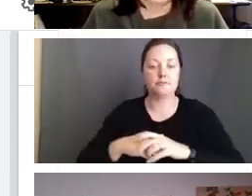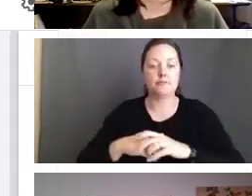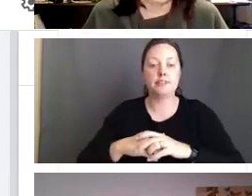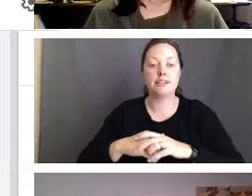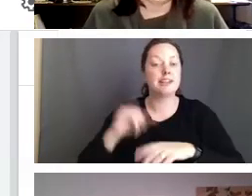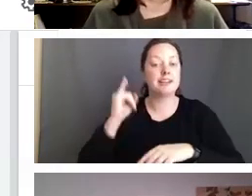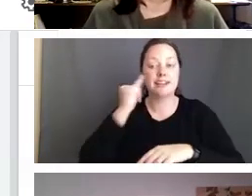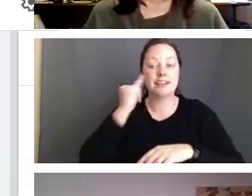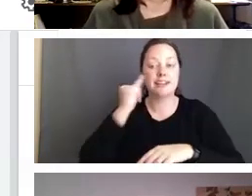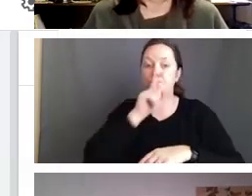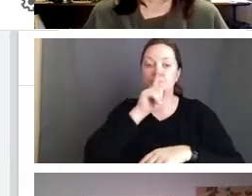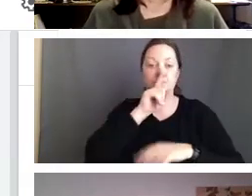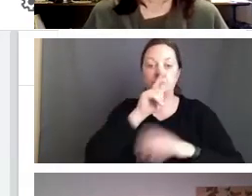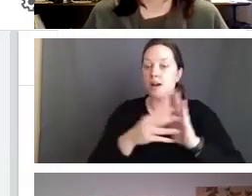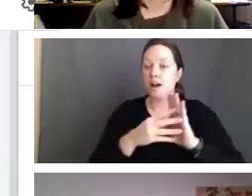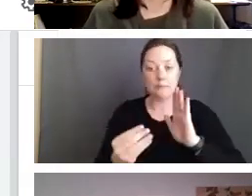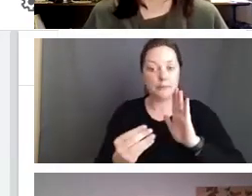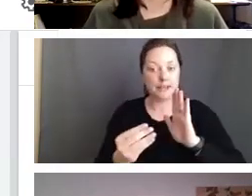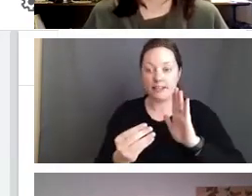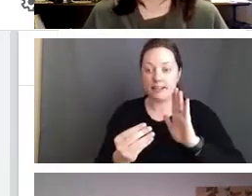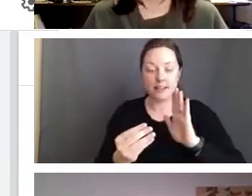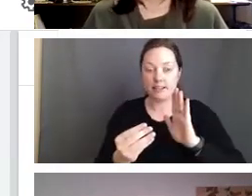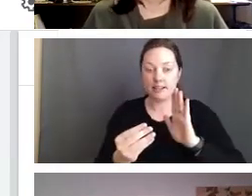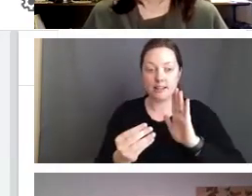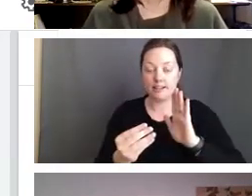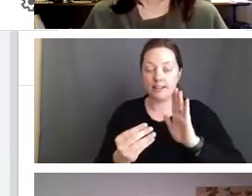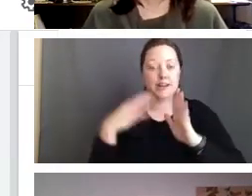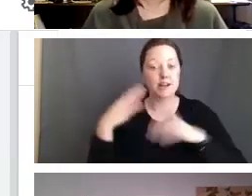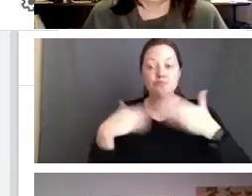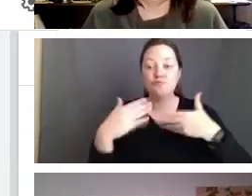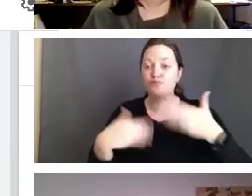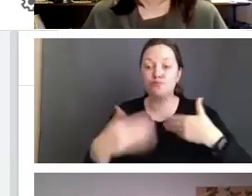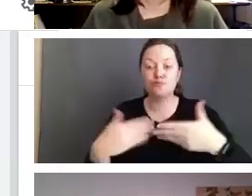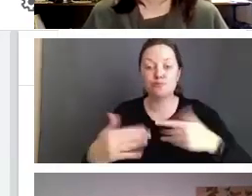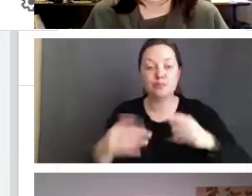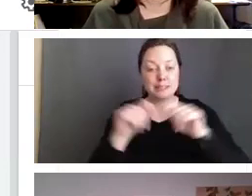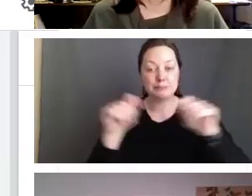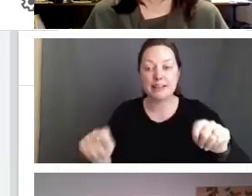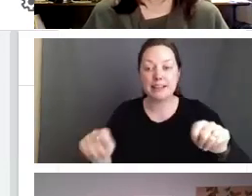Map, docks, forms, sheets, do you think we have enough? I think we do.